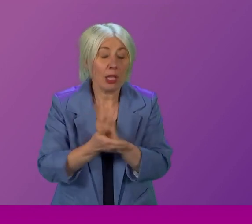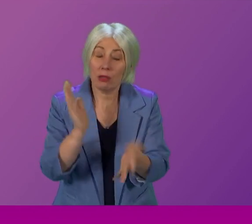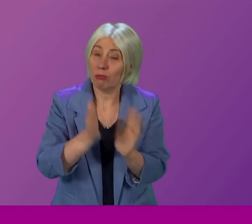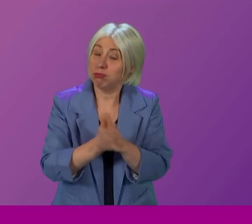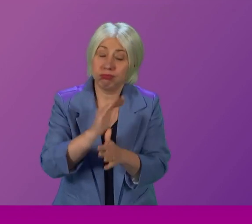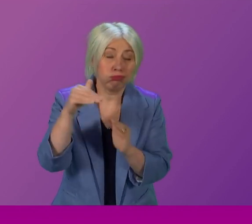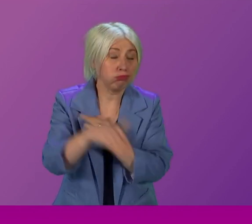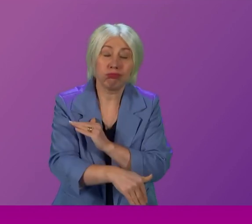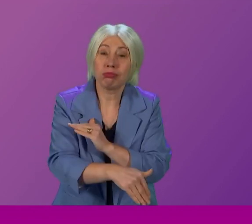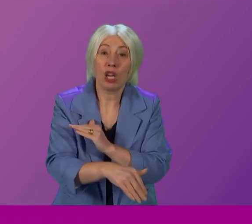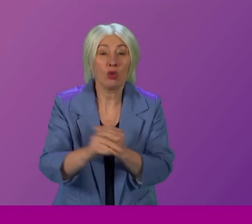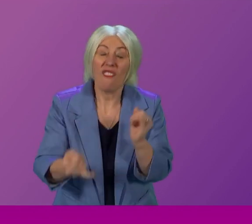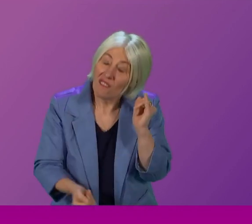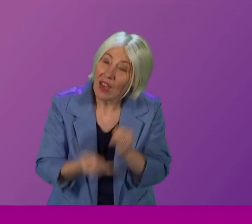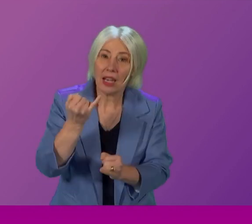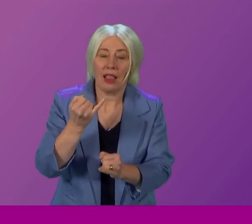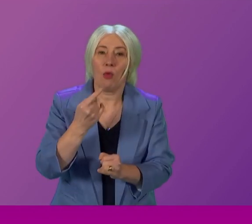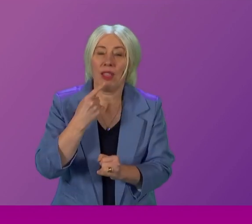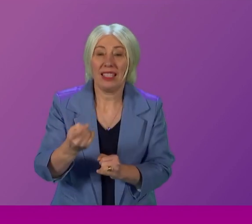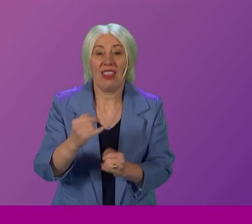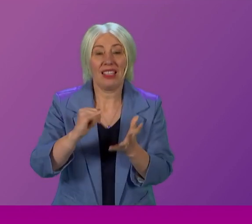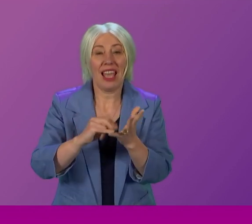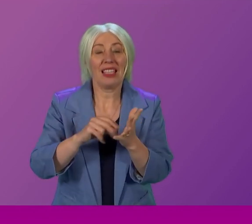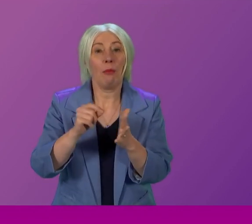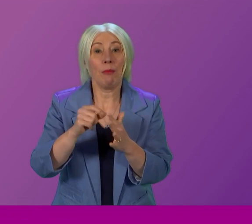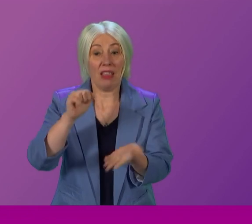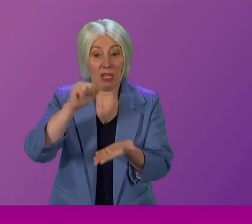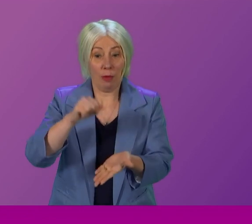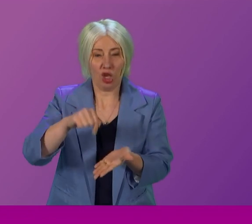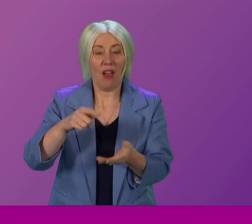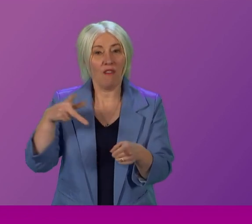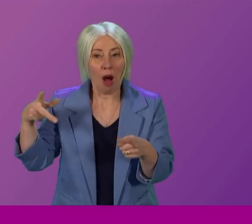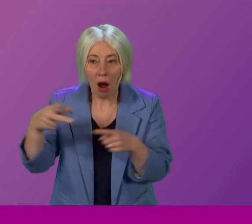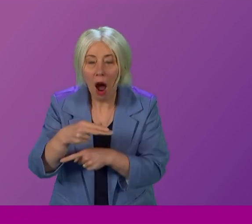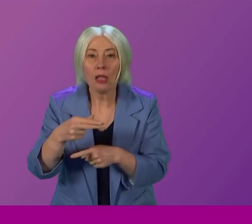she finally admit that this is an SNP budget for cuts, closures and strikes?